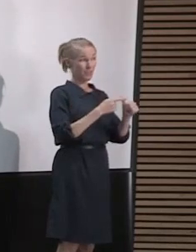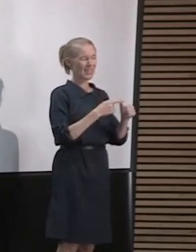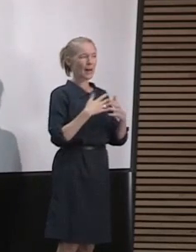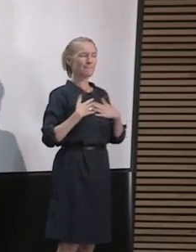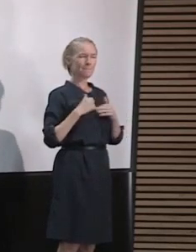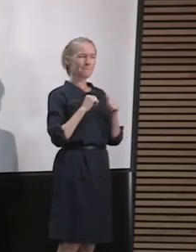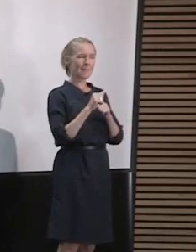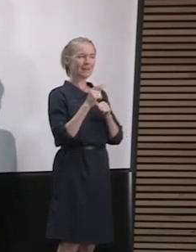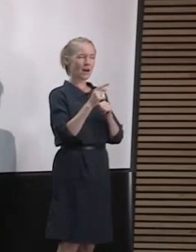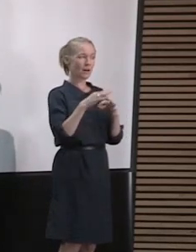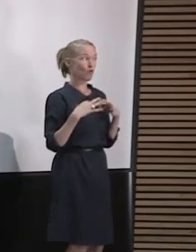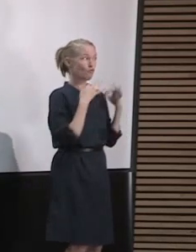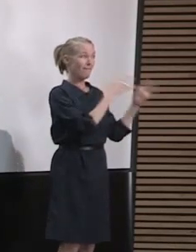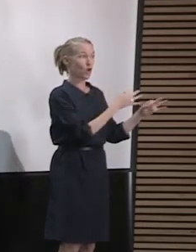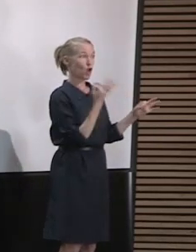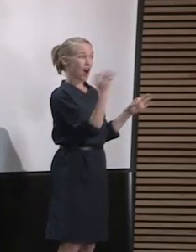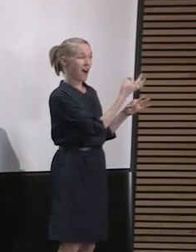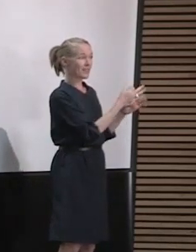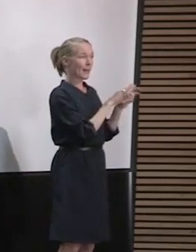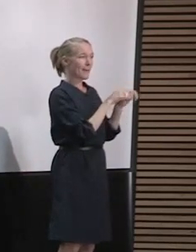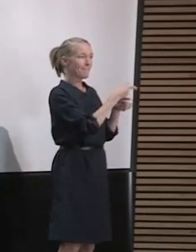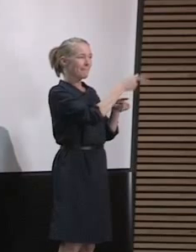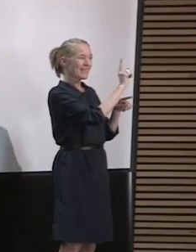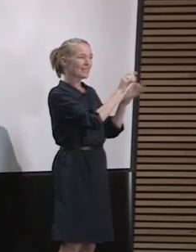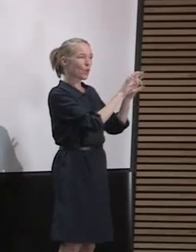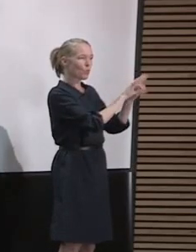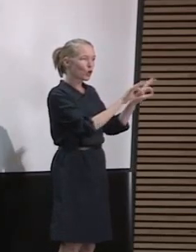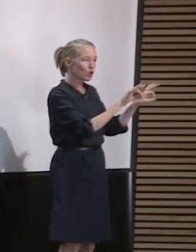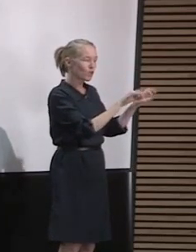operational perspective, for